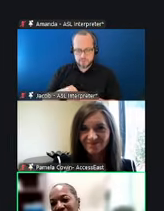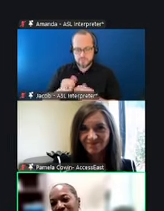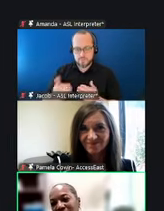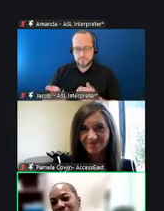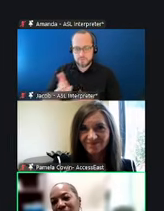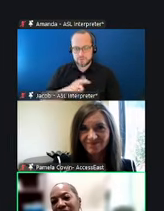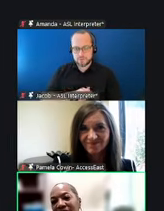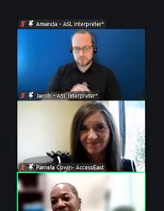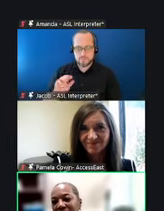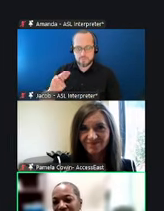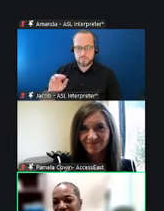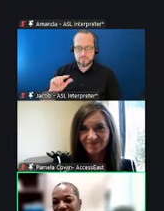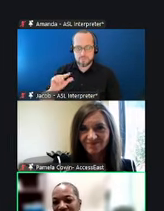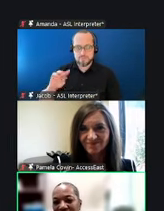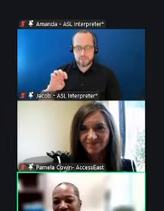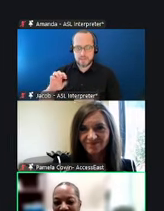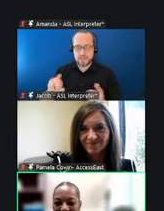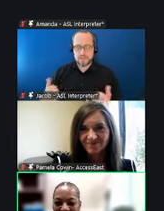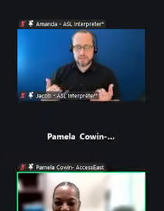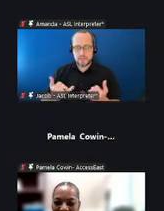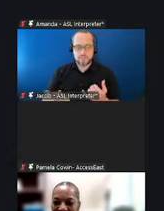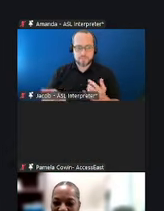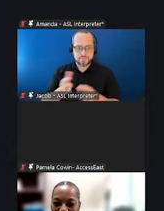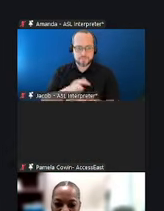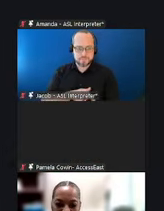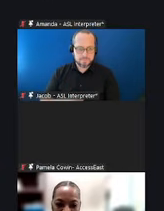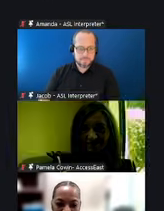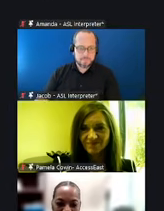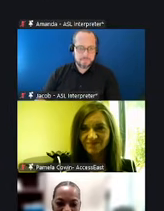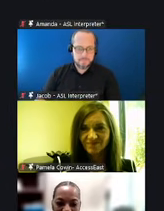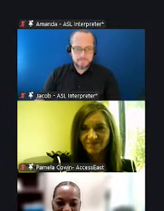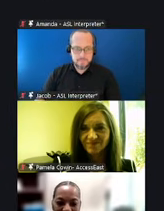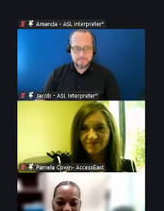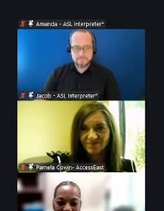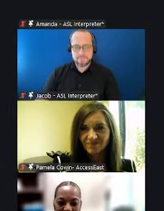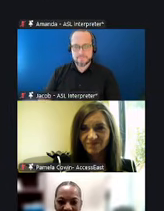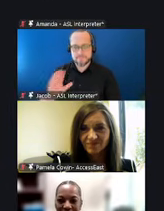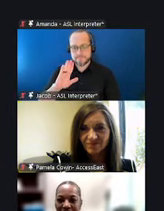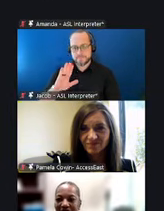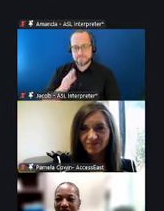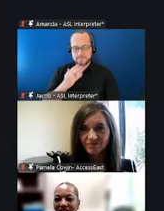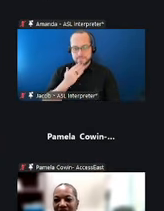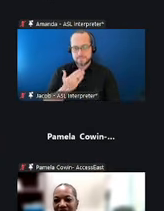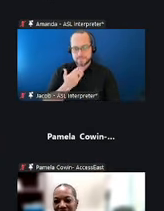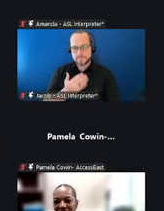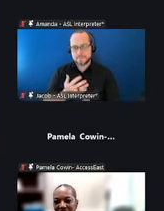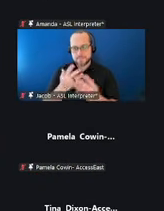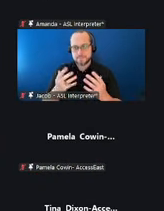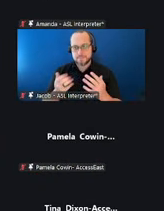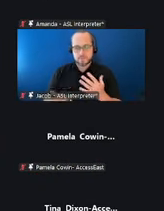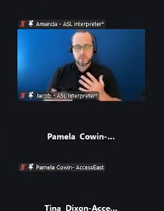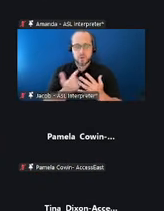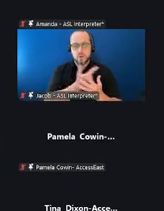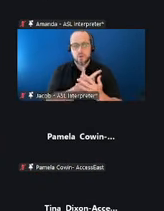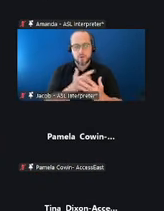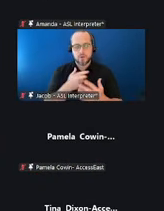it back to Maggie now. Great. Thank you so much, Tina. And thank you to all of our roots hubs. Uh,